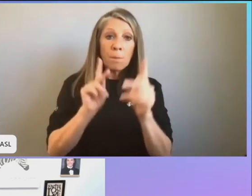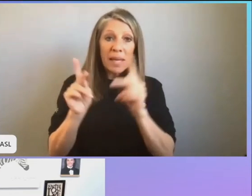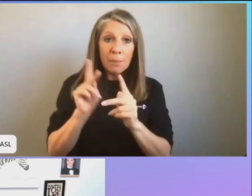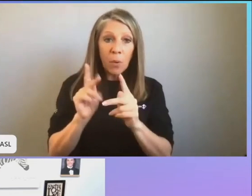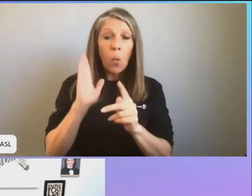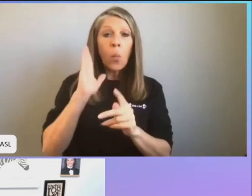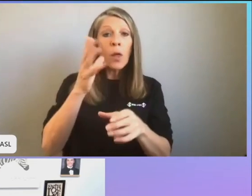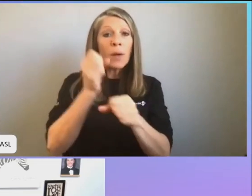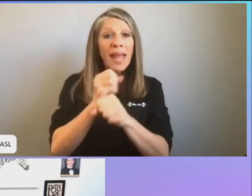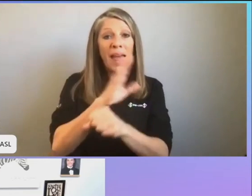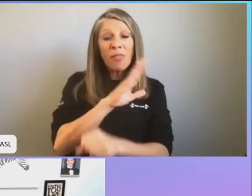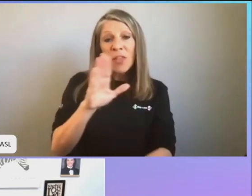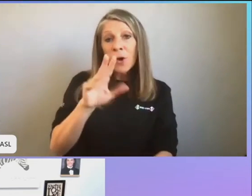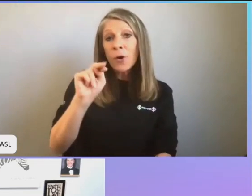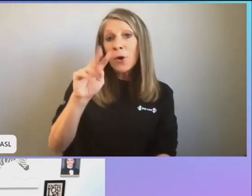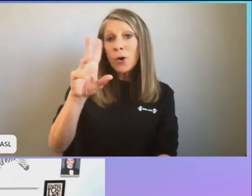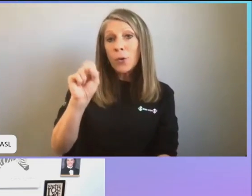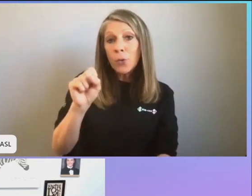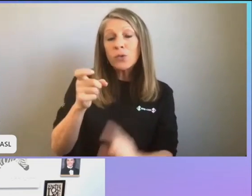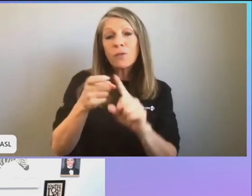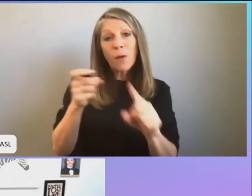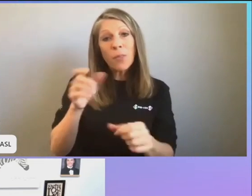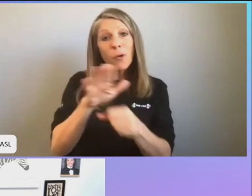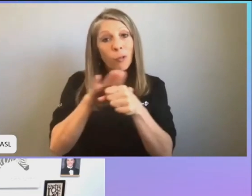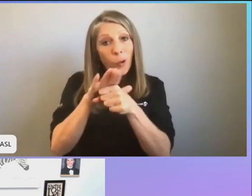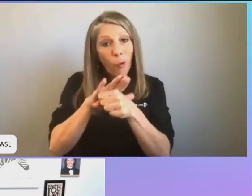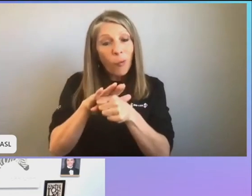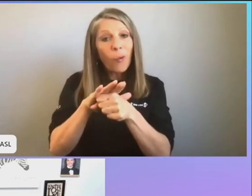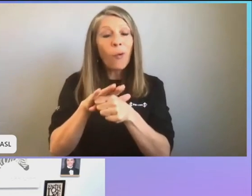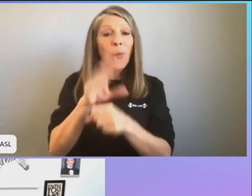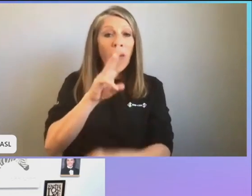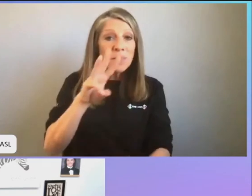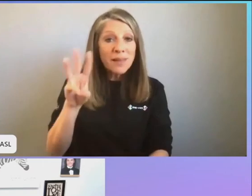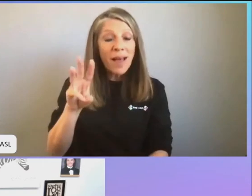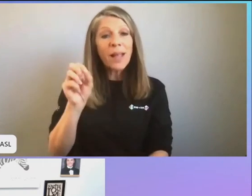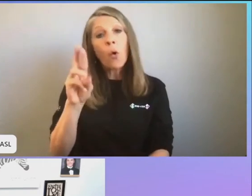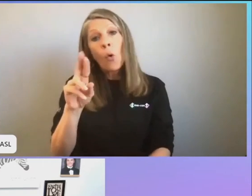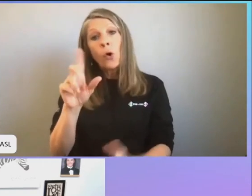people learn about elections, no question about that. More